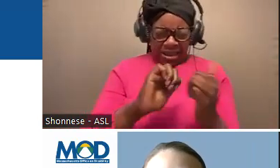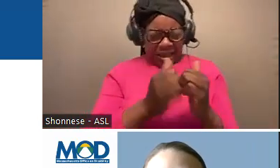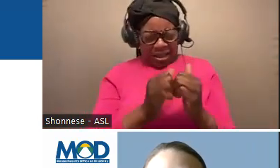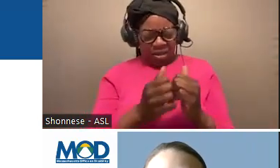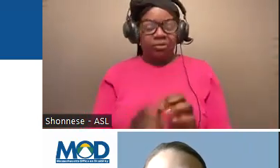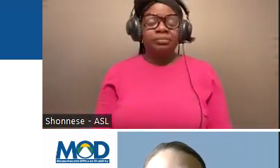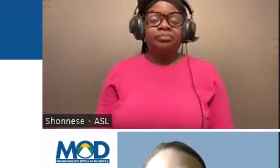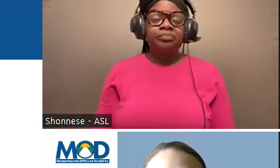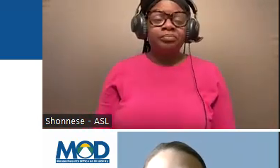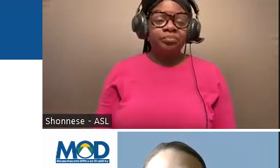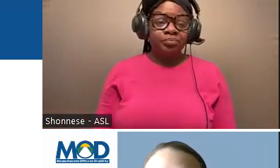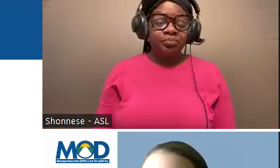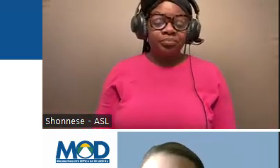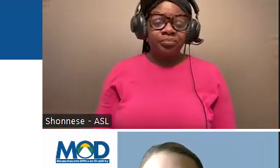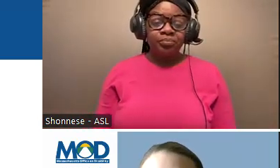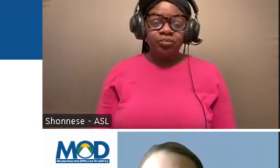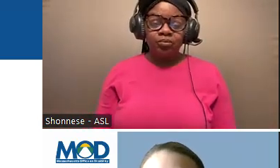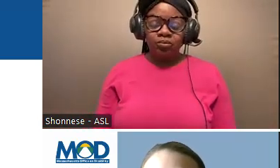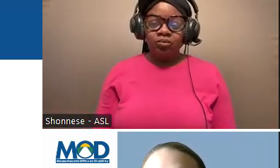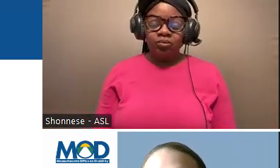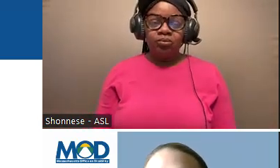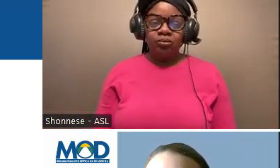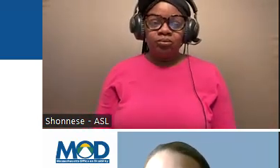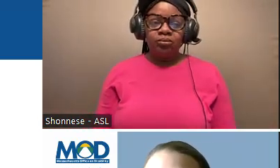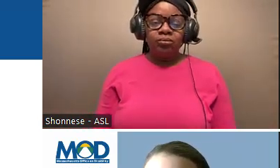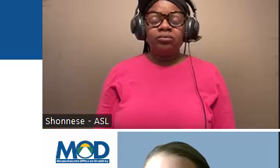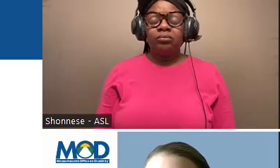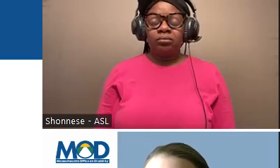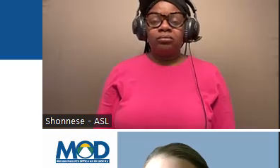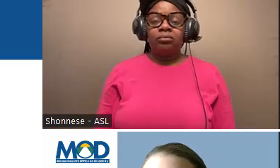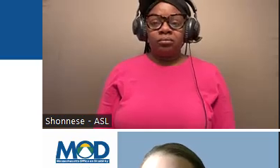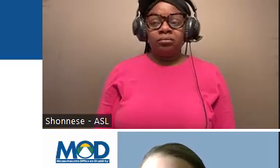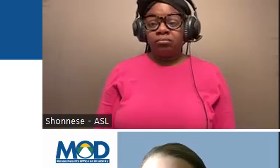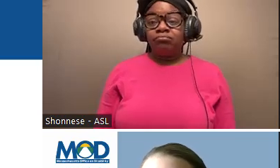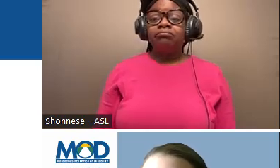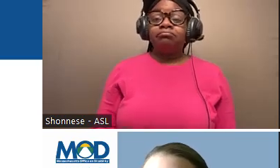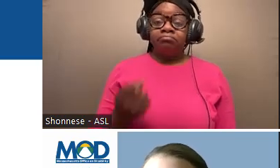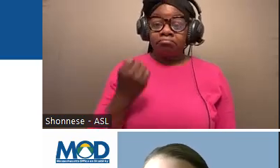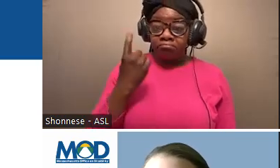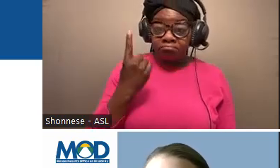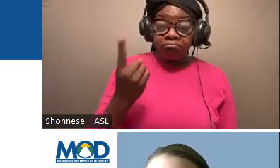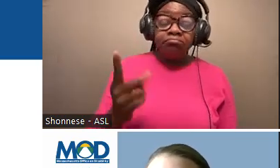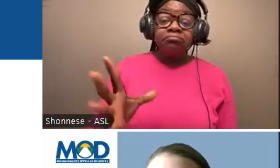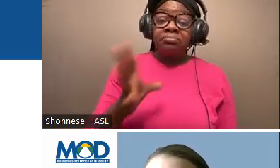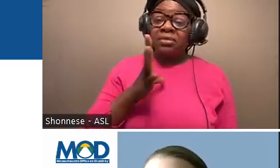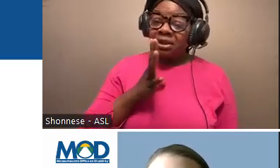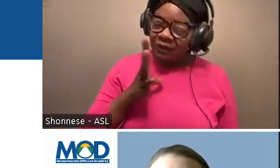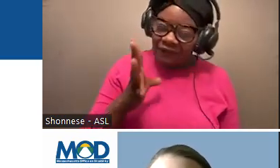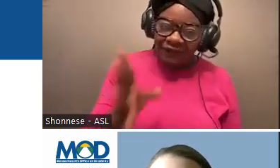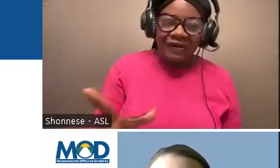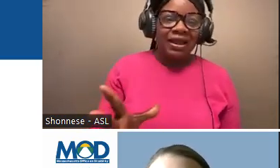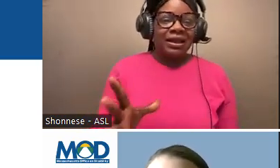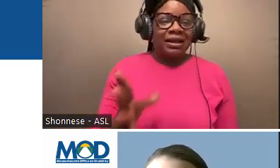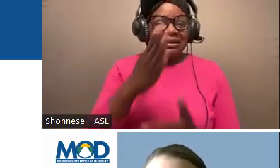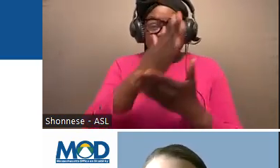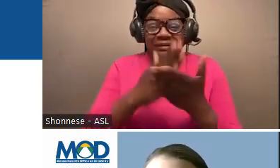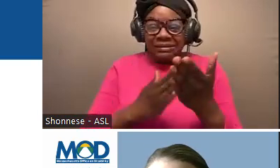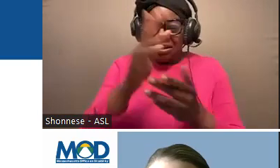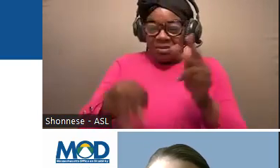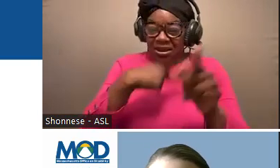You know, as I said, it is okay to make certain types of accommodations permanent in certain